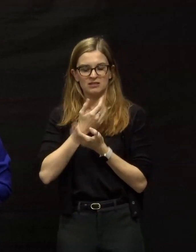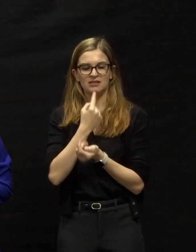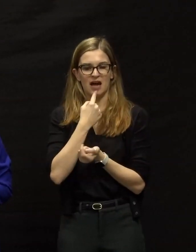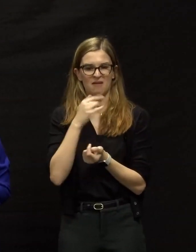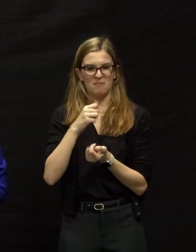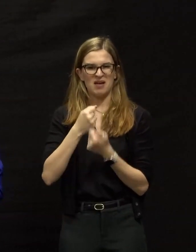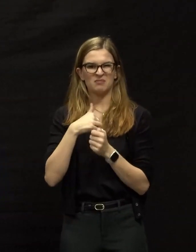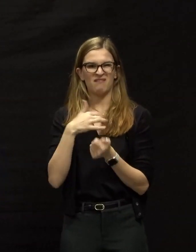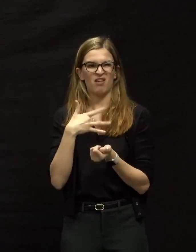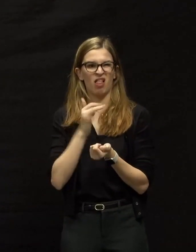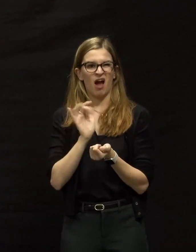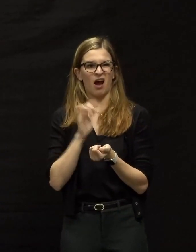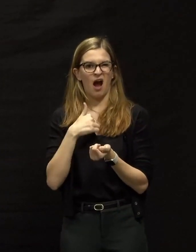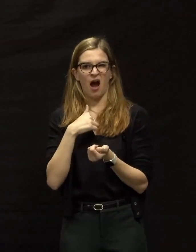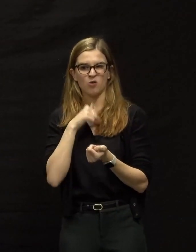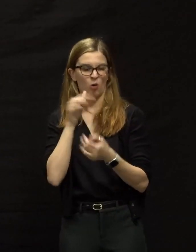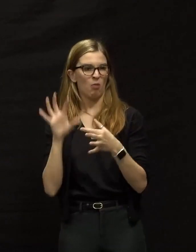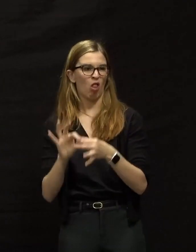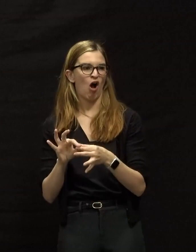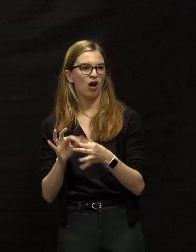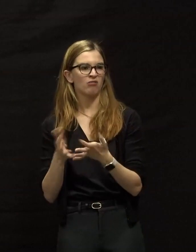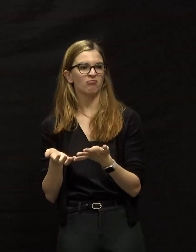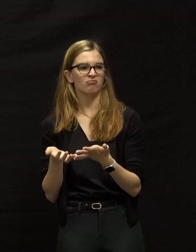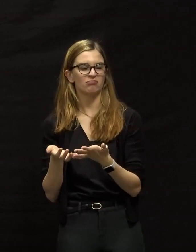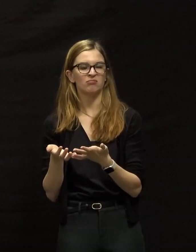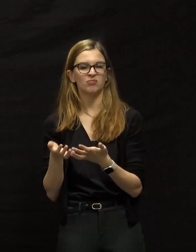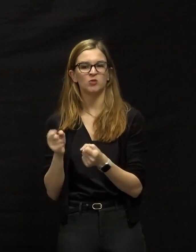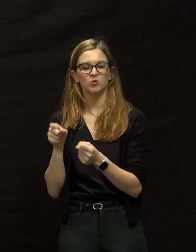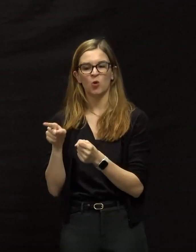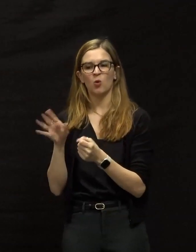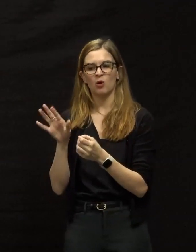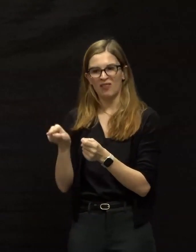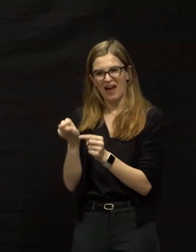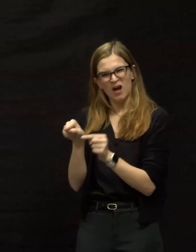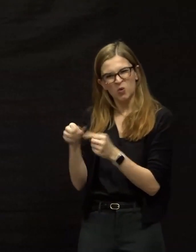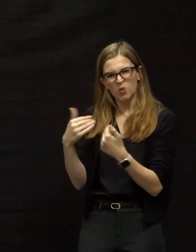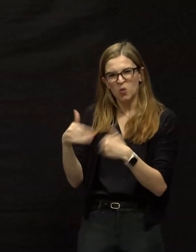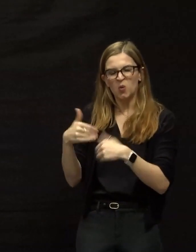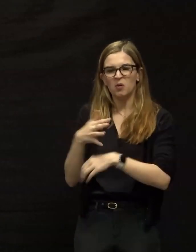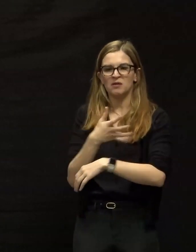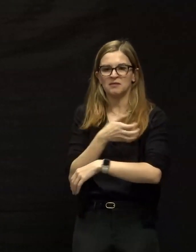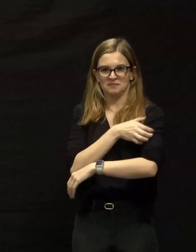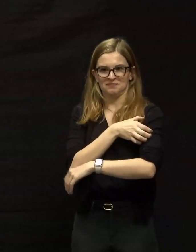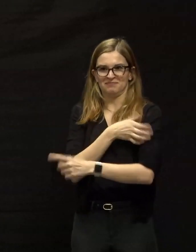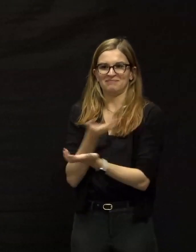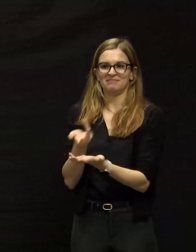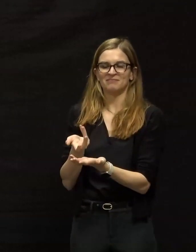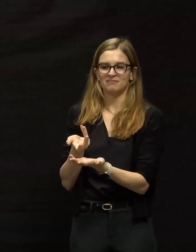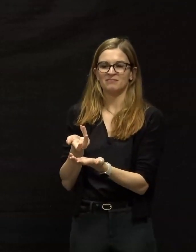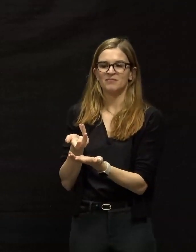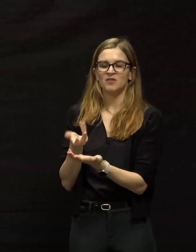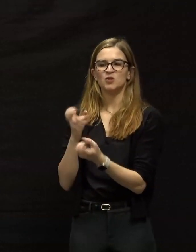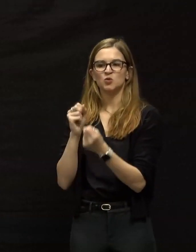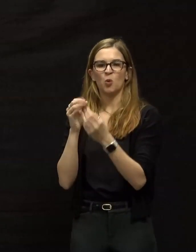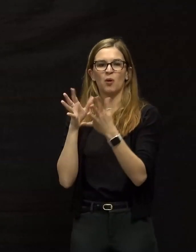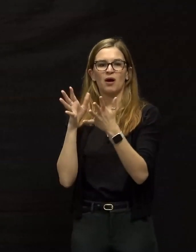was feeling insulted and said that this made me feel like I don't belong. So that's a really powerful statement.